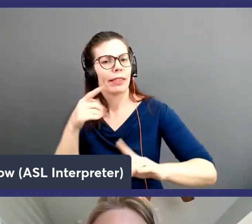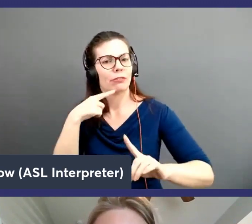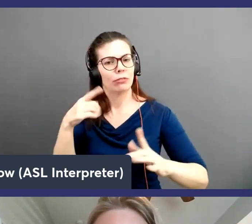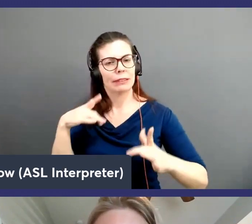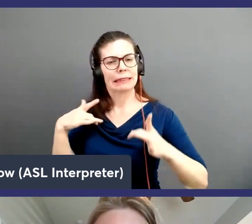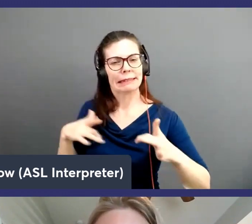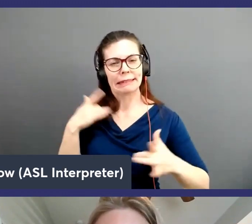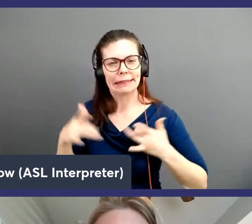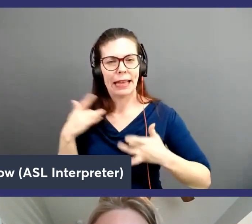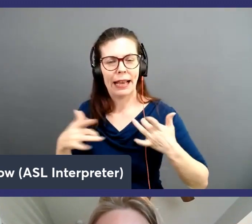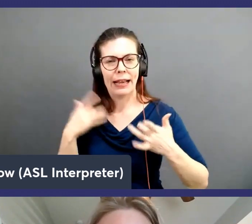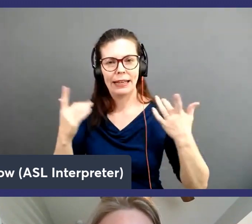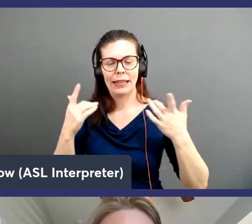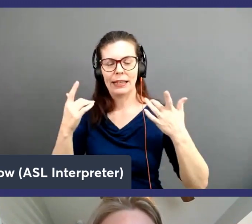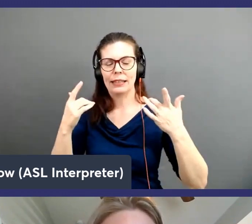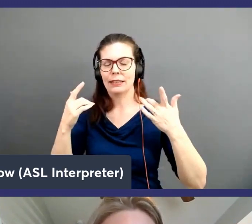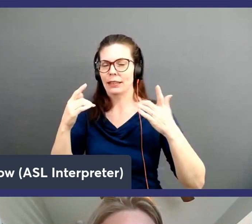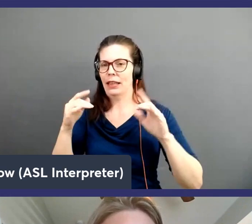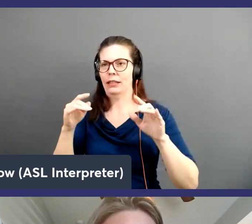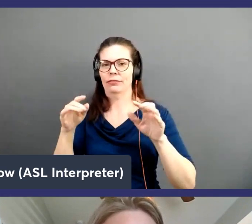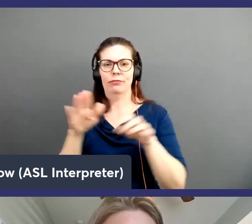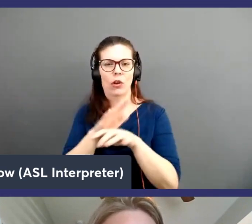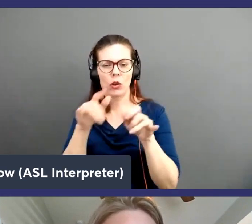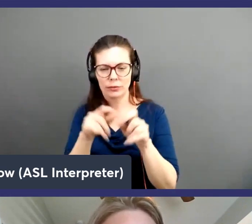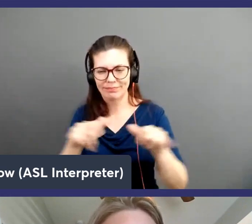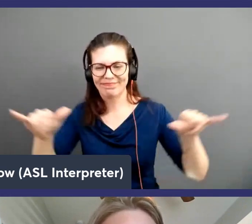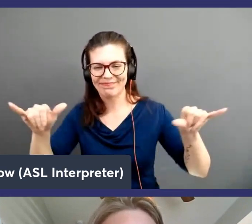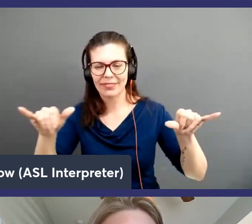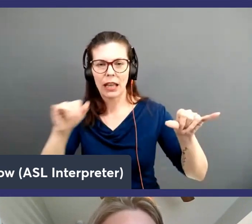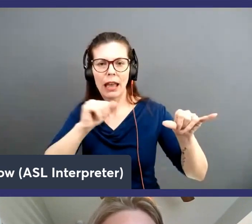sort of full-scale applications like breaking encryption